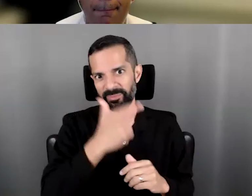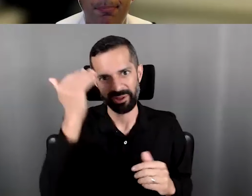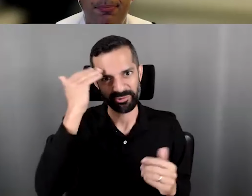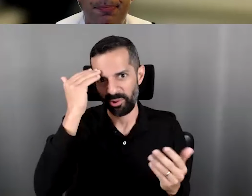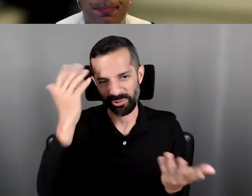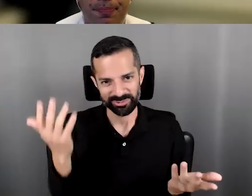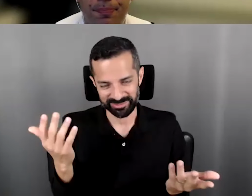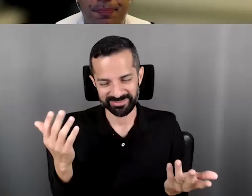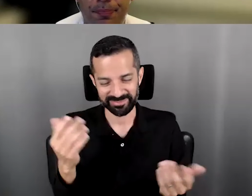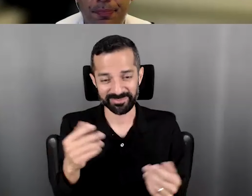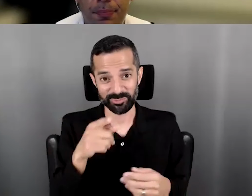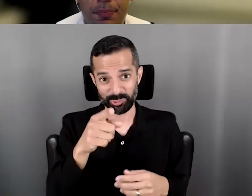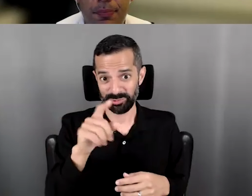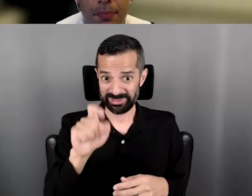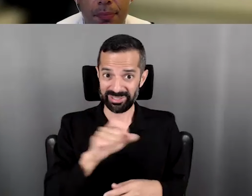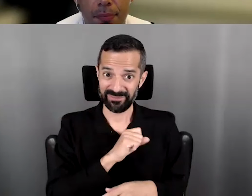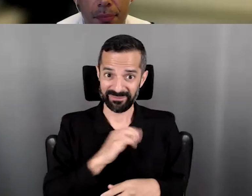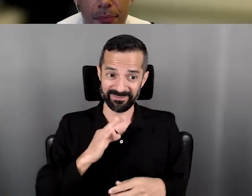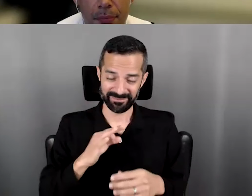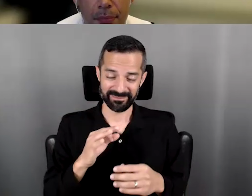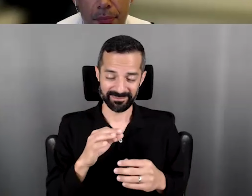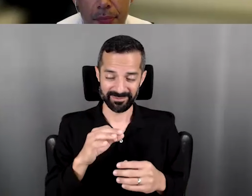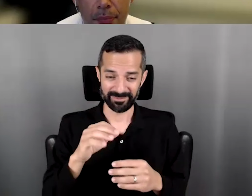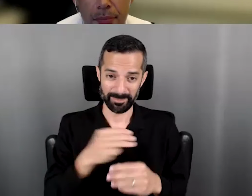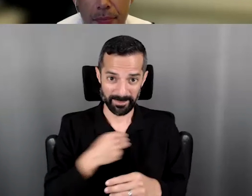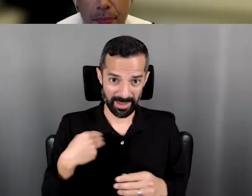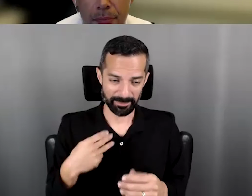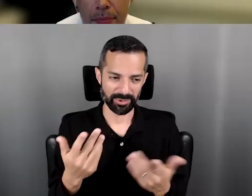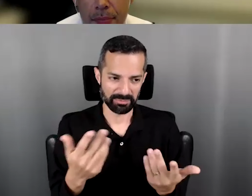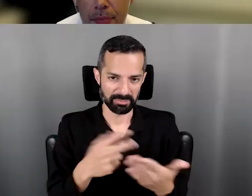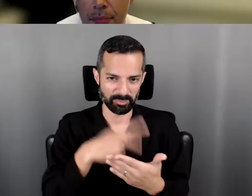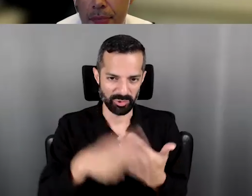as you're doing program review, right, as you go to your own classes and you see waitlists